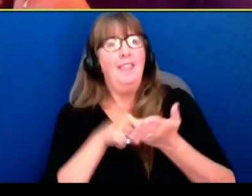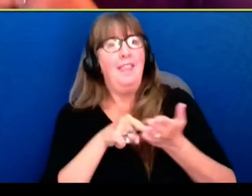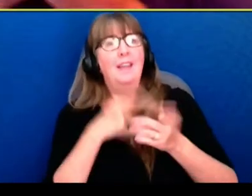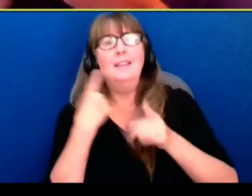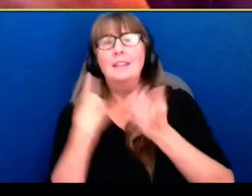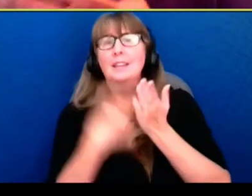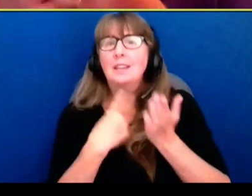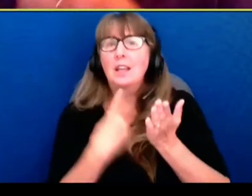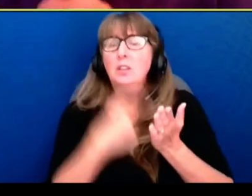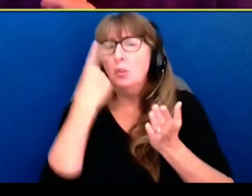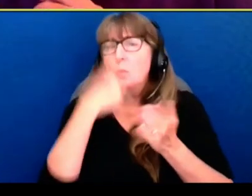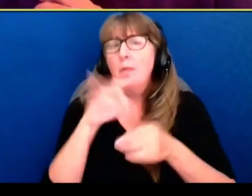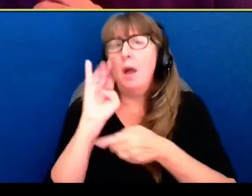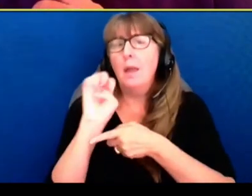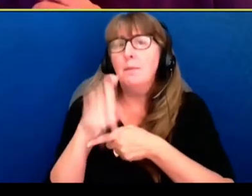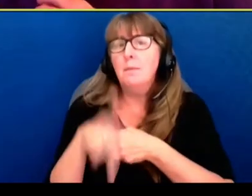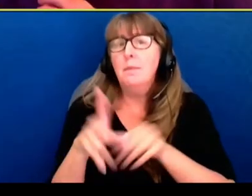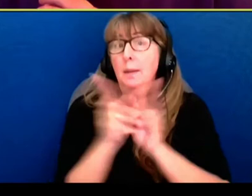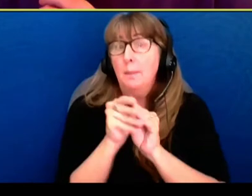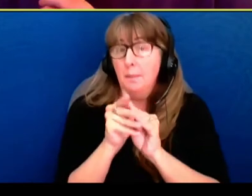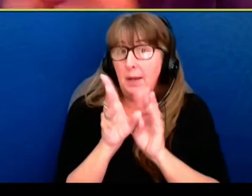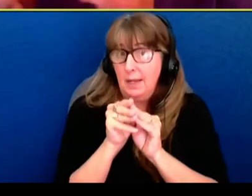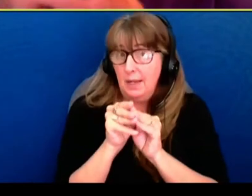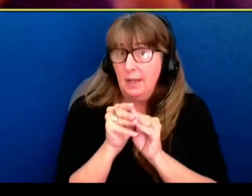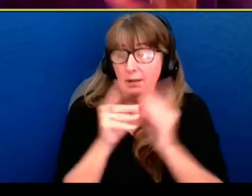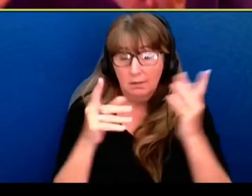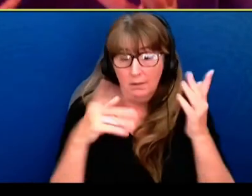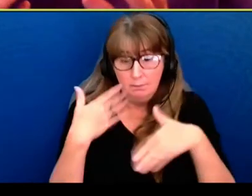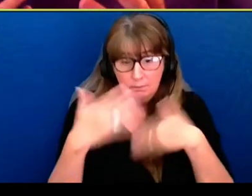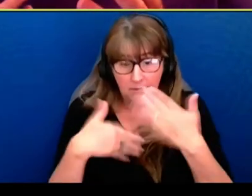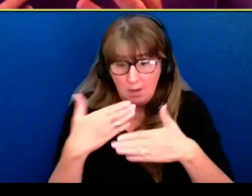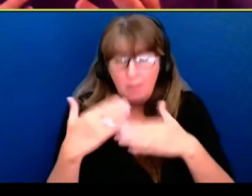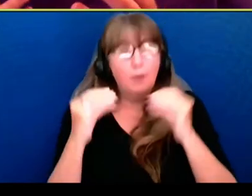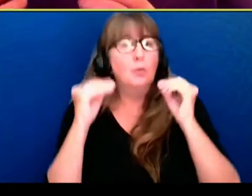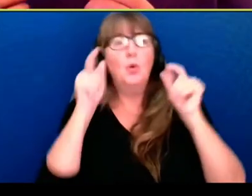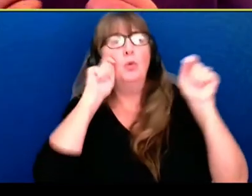that when the IEP meeting arrived, there were no surprises.